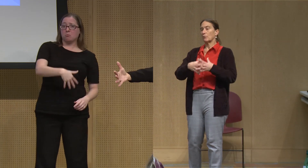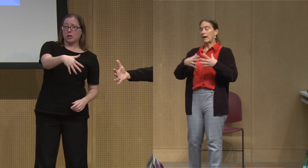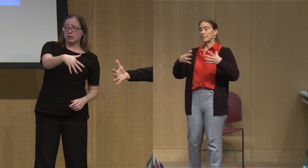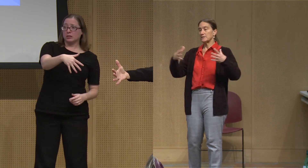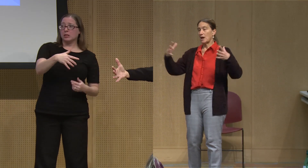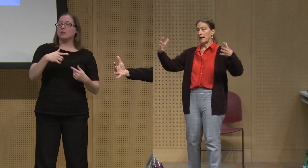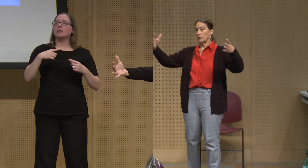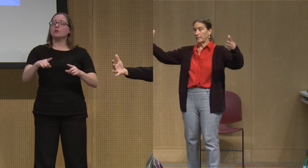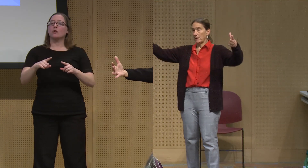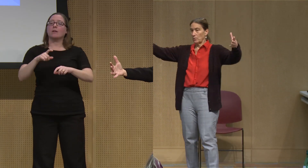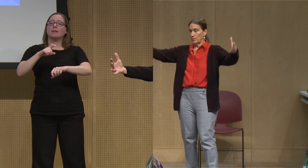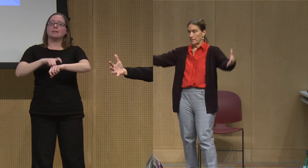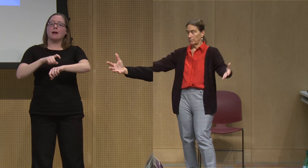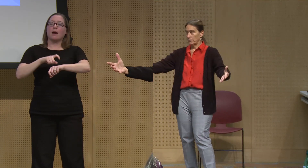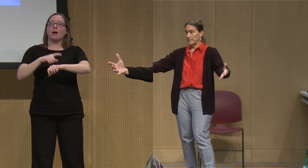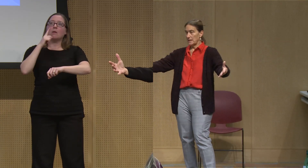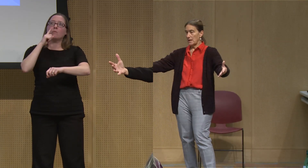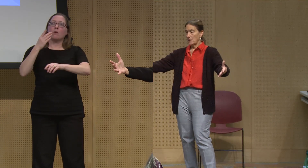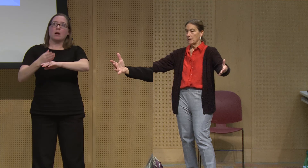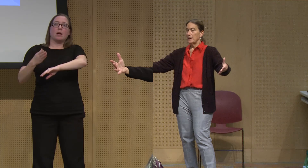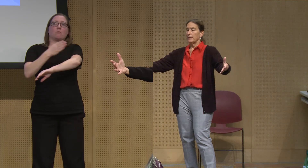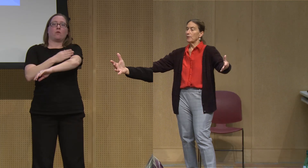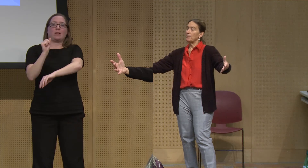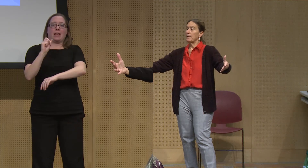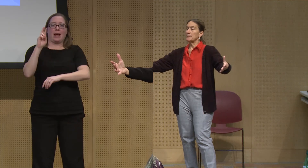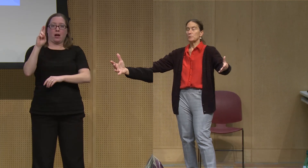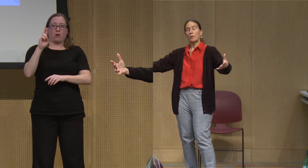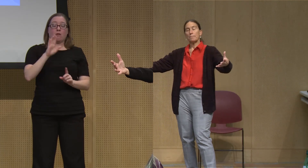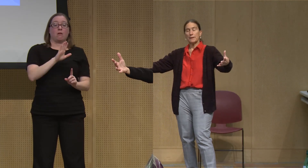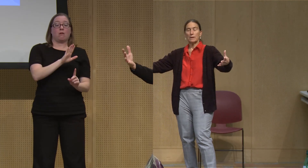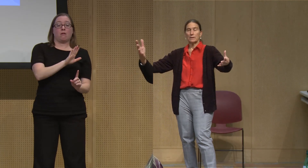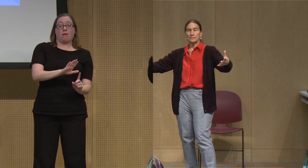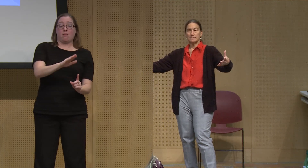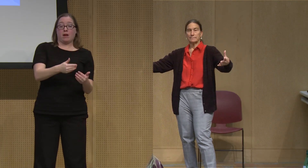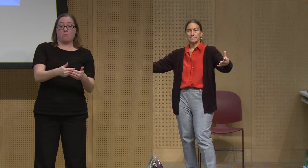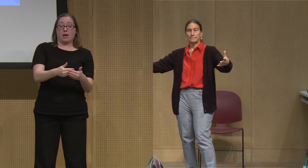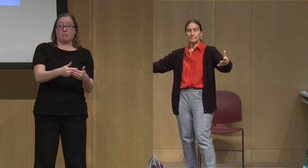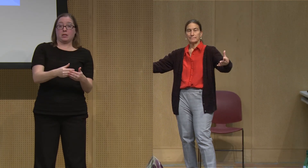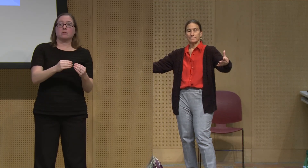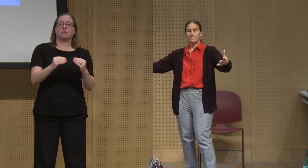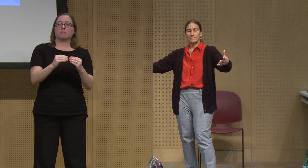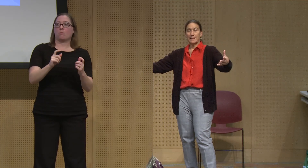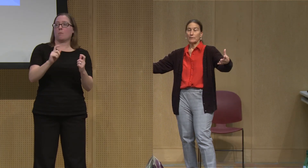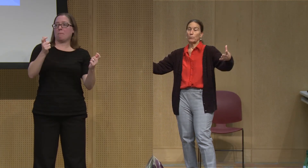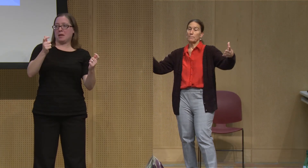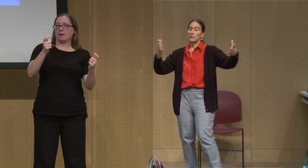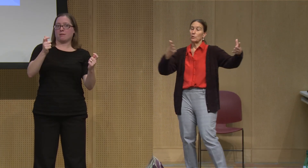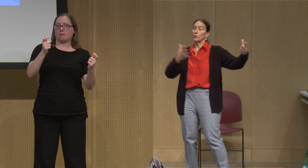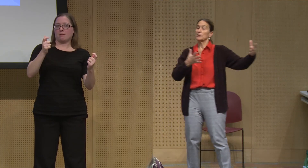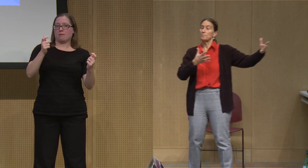WHEN THEY WERE IMPROVING THE AIR, THEIR BABIES WERE BIGGER THAN THE WOMEN WHO WERE EXPOSED--